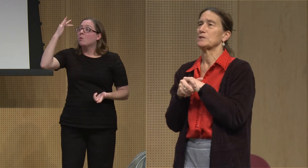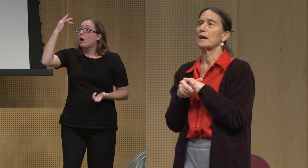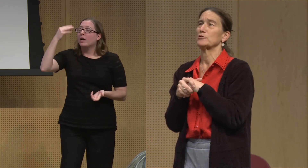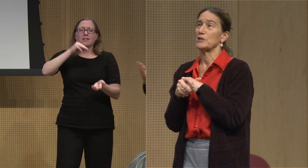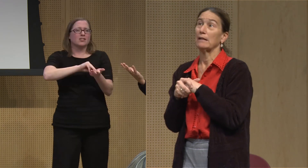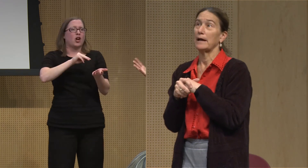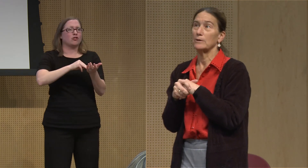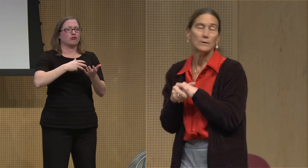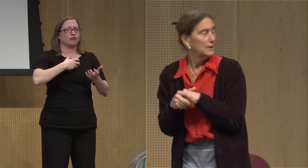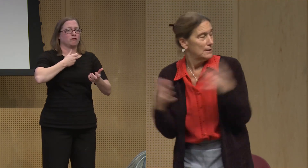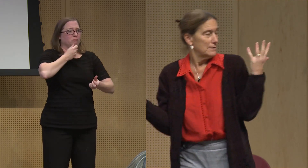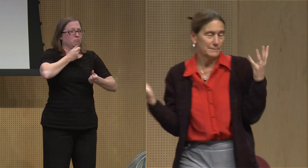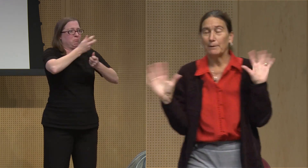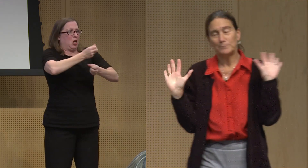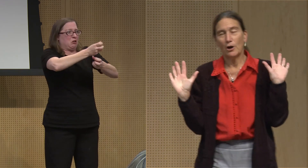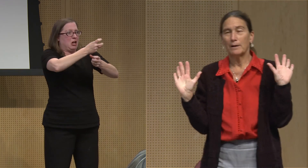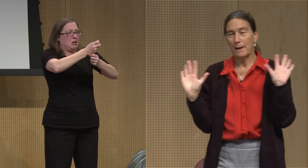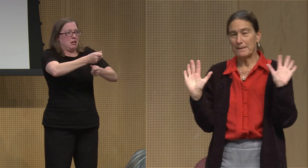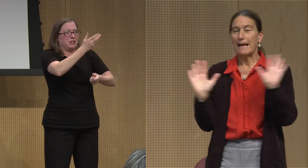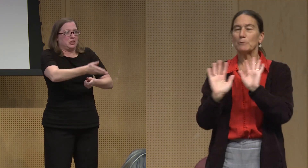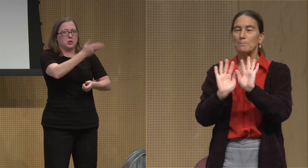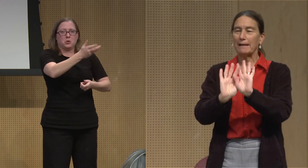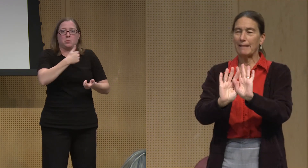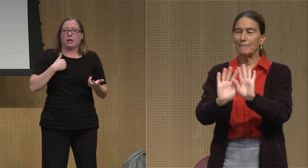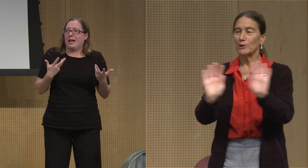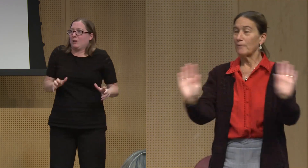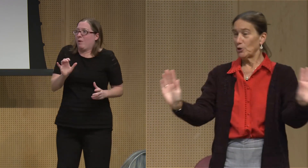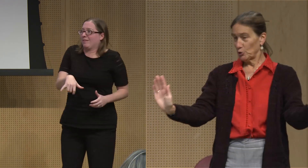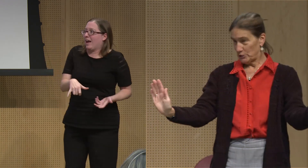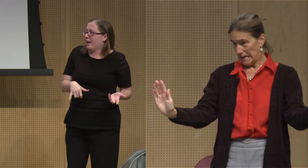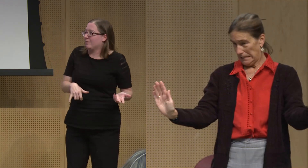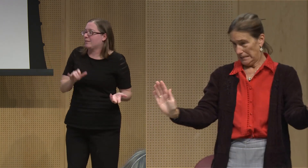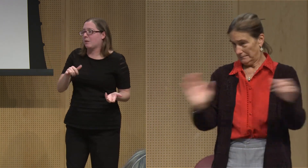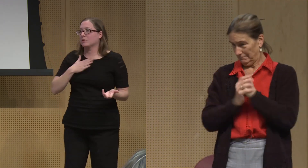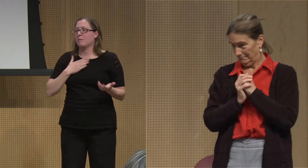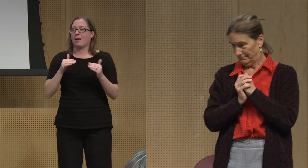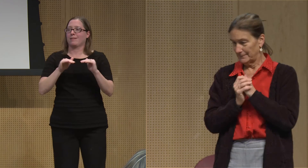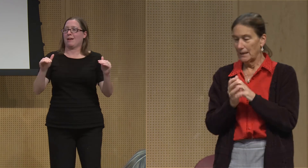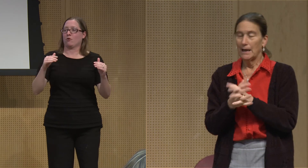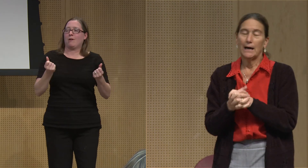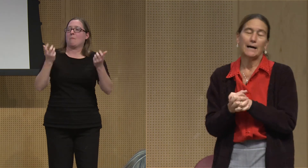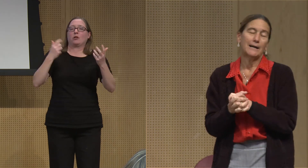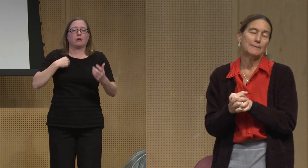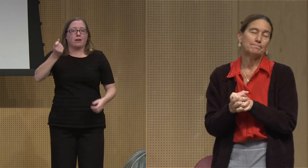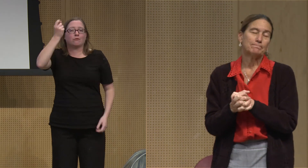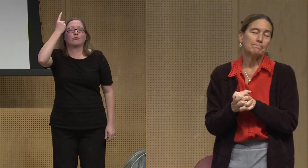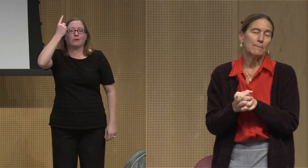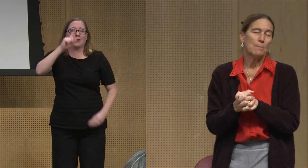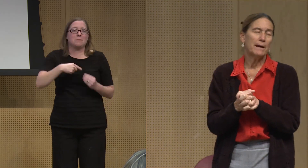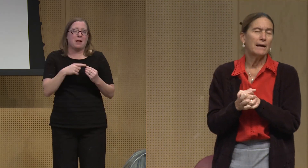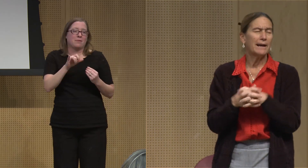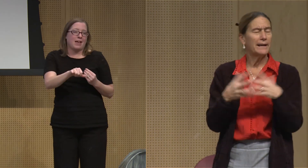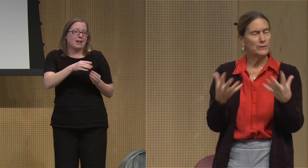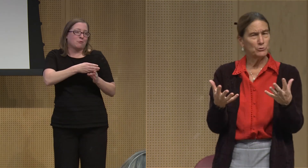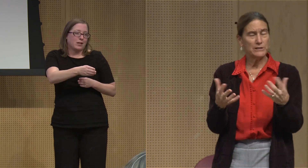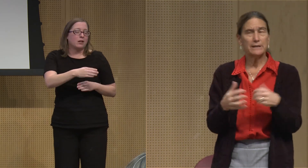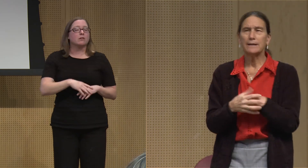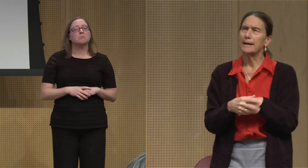WHERE DOCTORS YELL AT YOU? YOU KNOW, TALK ABOUT-- I MEAN, THAT WAS MY LEVEL OF UNDERSTANDING. UM, BUT I GOT INTERESTED IN IT, AND I'M LIKE,